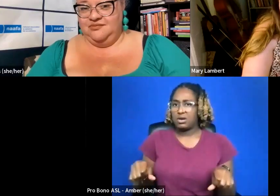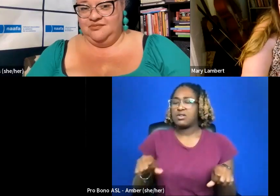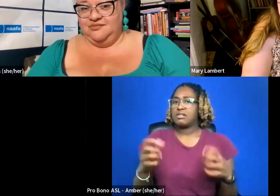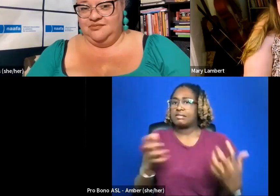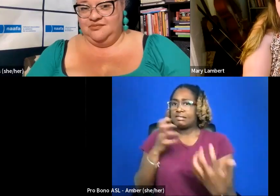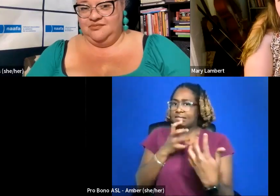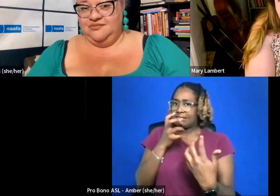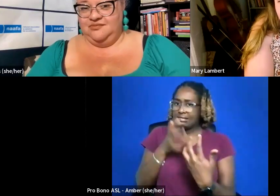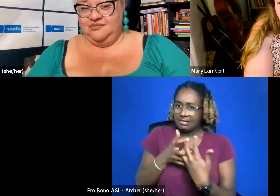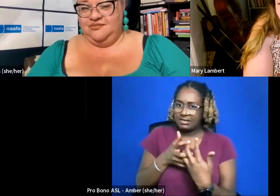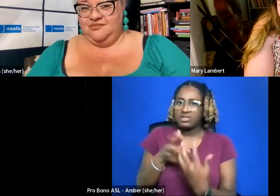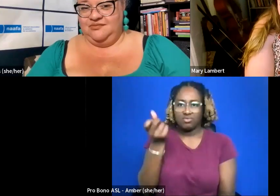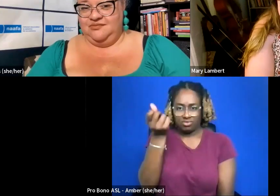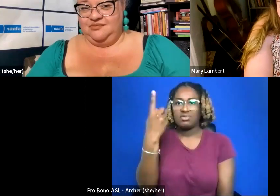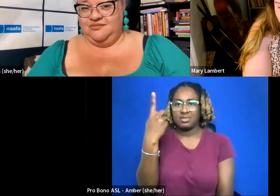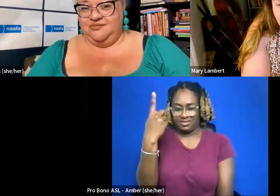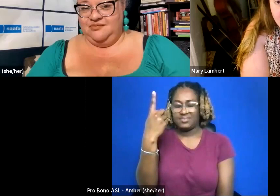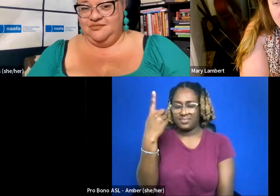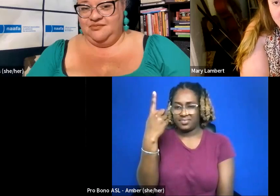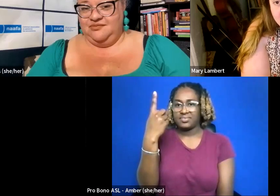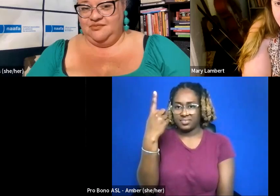or understand, you know, the art form.